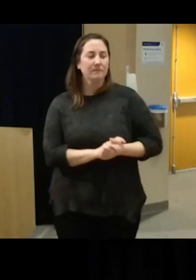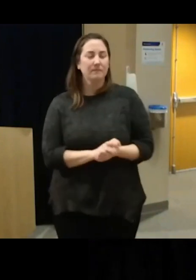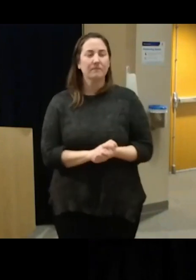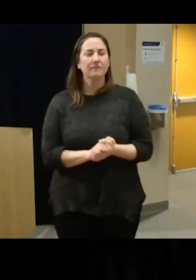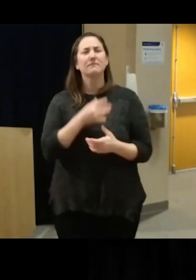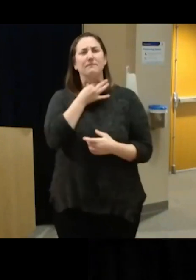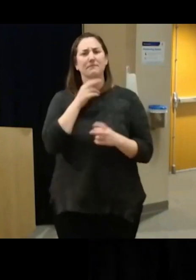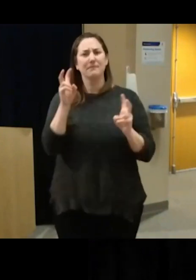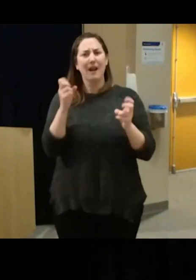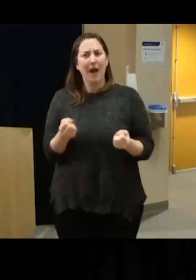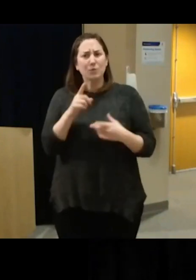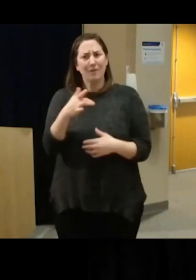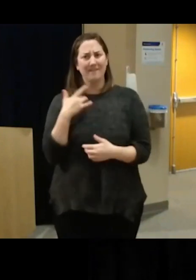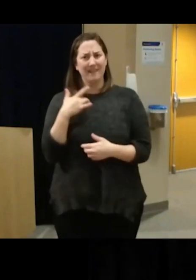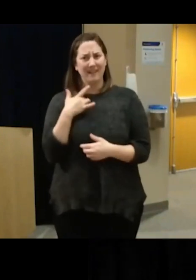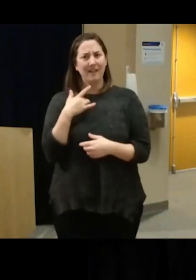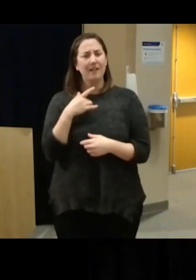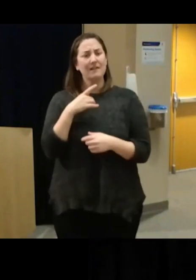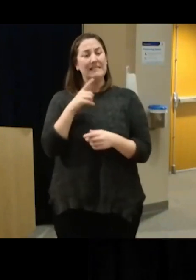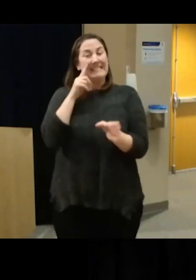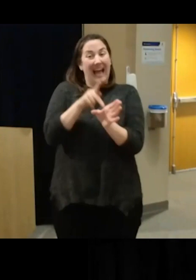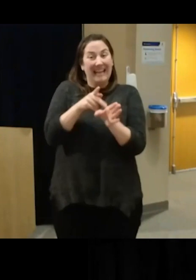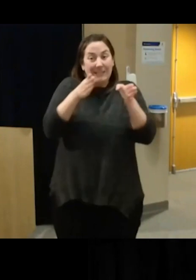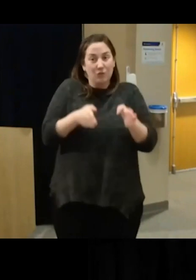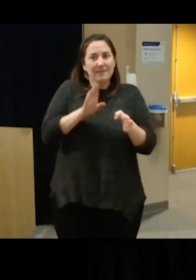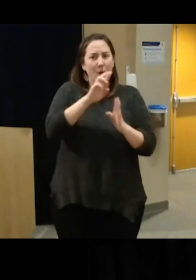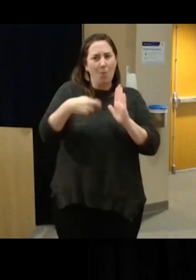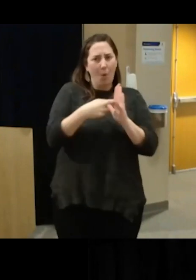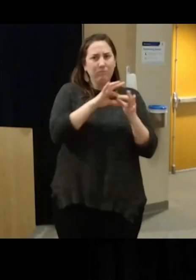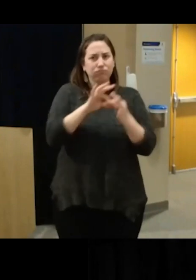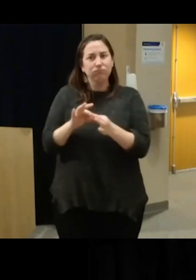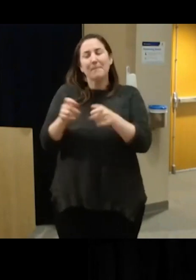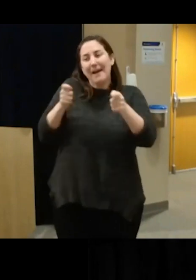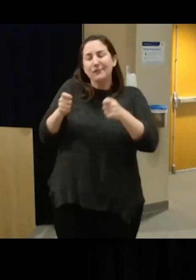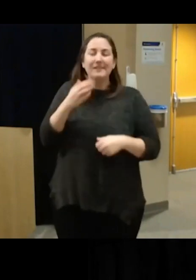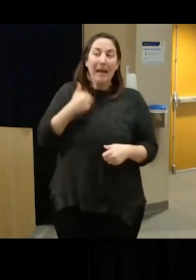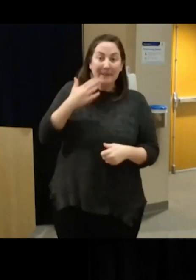how much do you feel is the role of psychiatrists in managing diabetes and addressing prevention